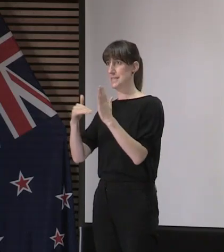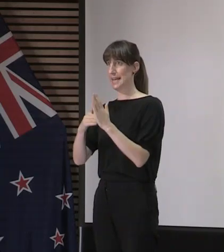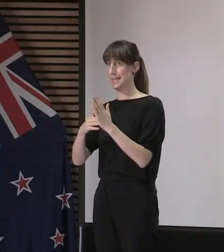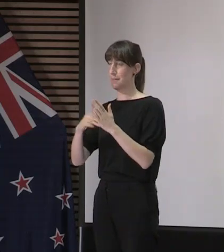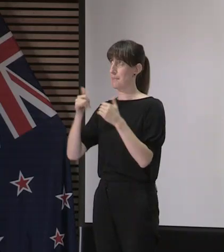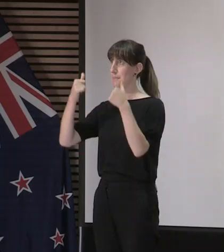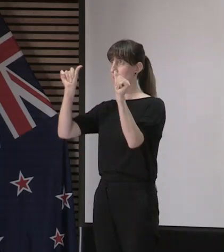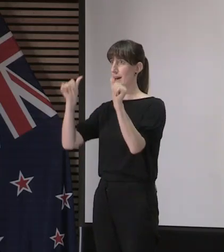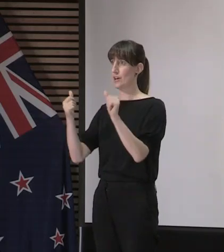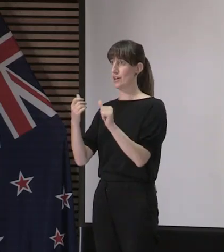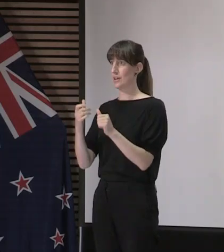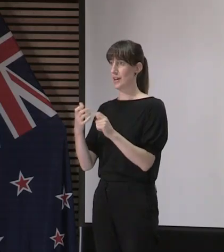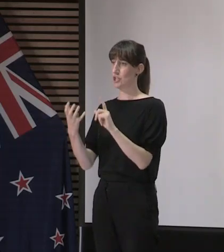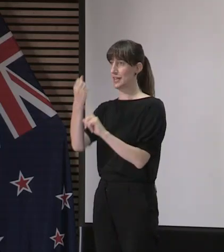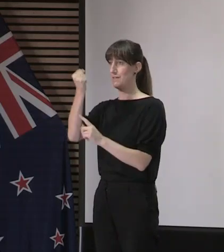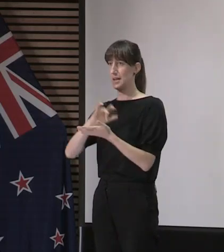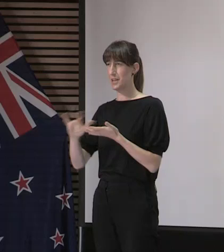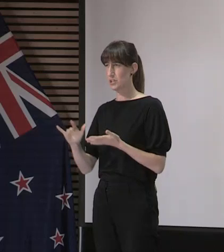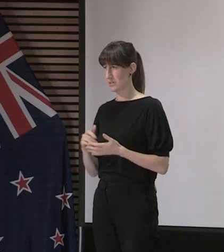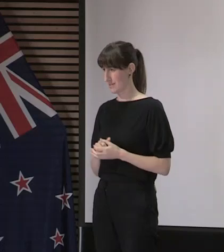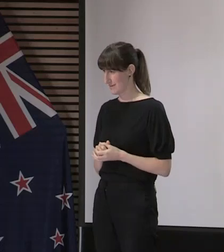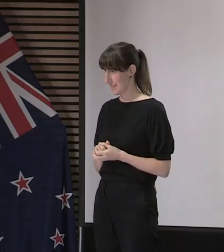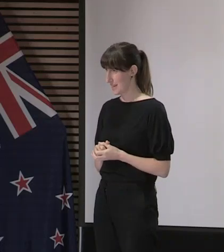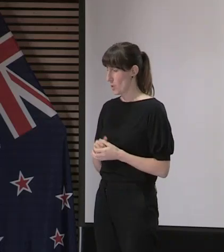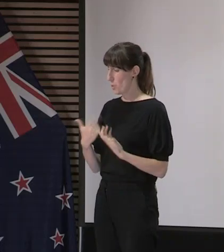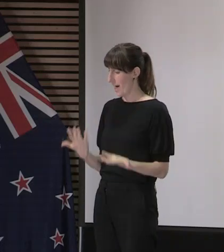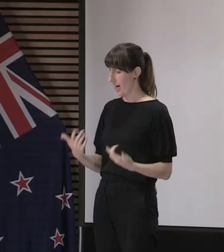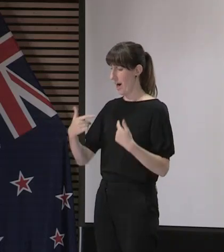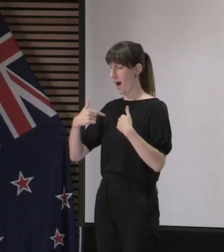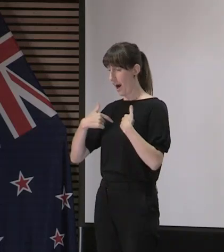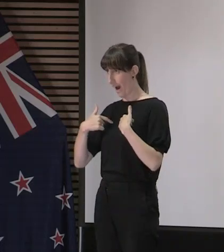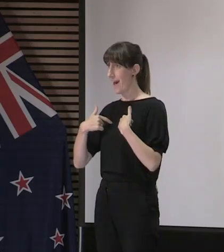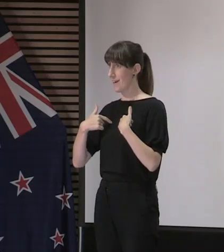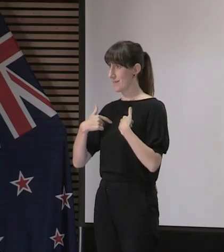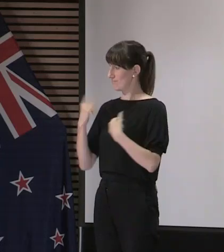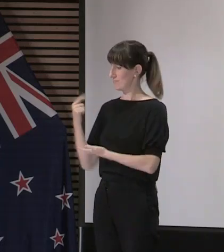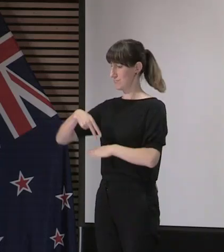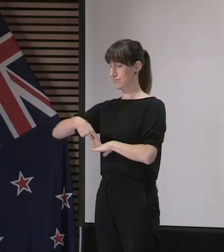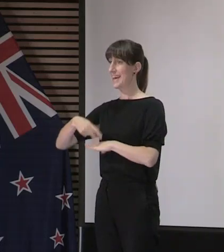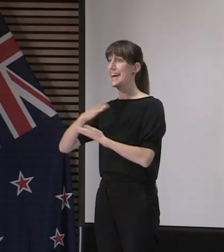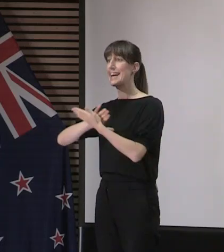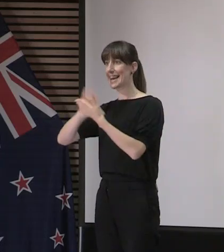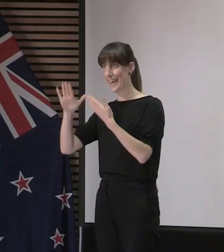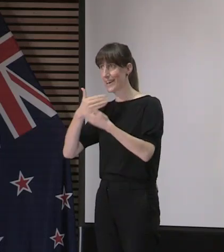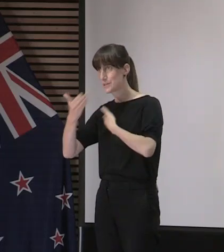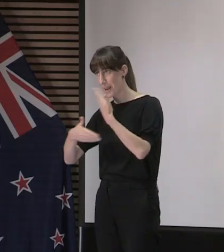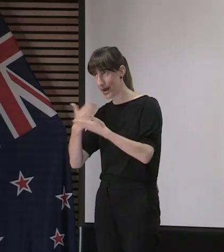they've said that, you know, New Zealand has eliminated it. Do you want to correct that information? Well, I